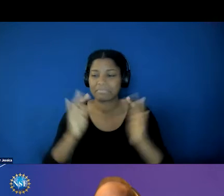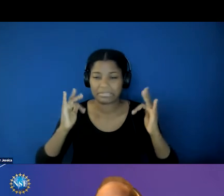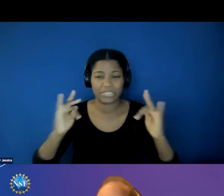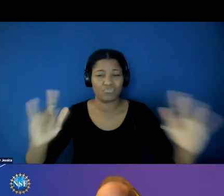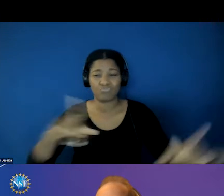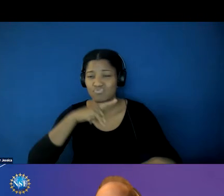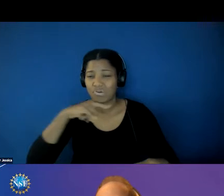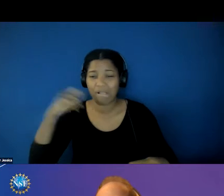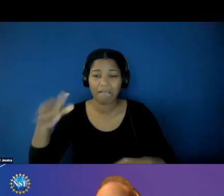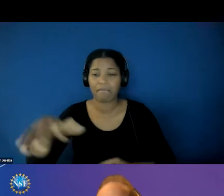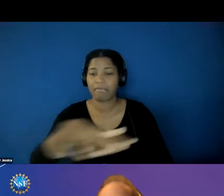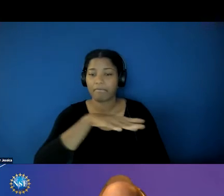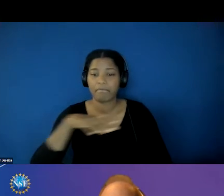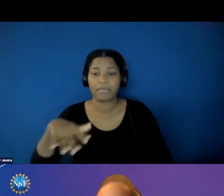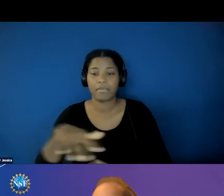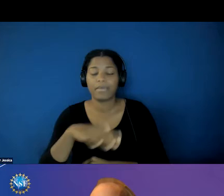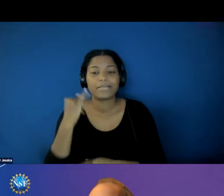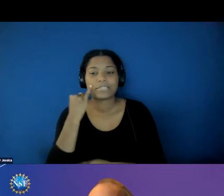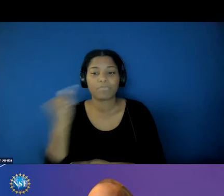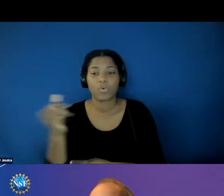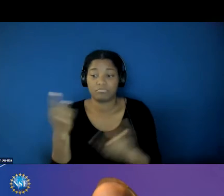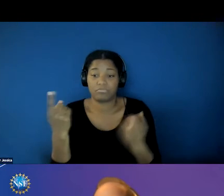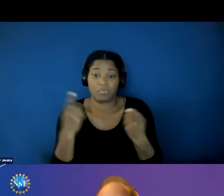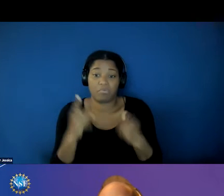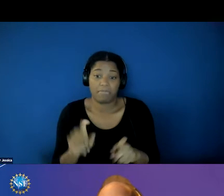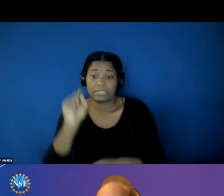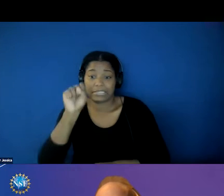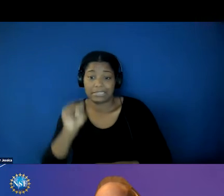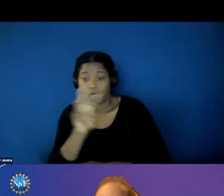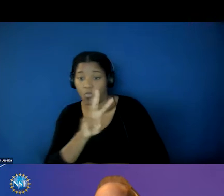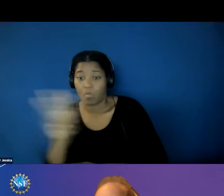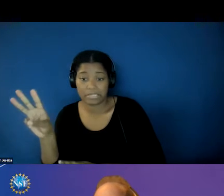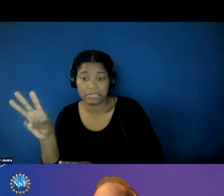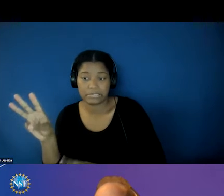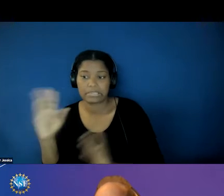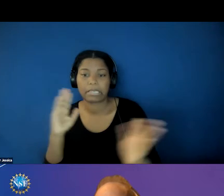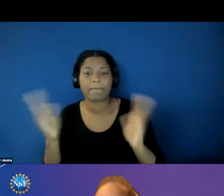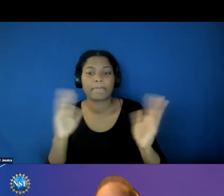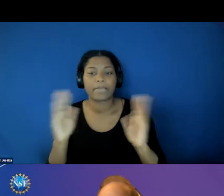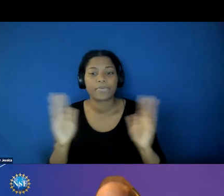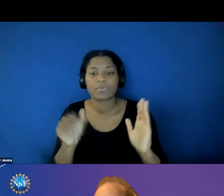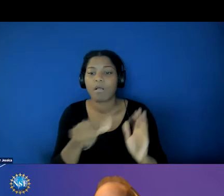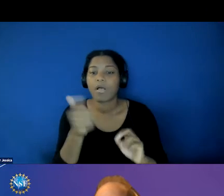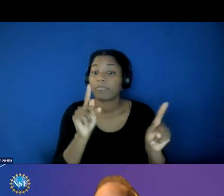If you happen to be in the dessert Southwest, compared to someone who's in a much more,